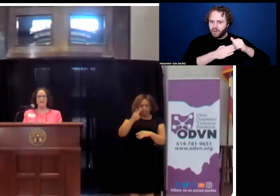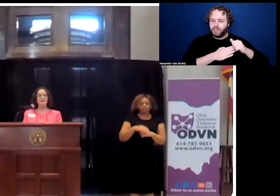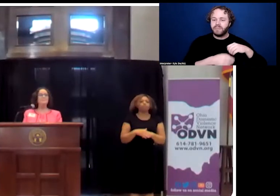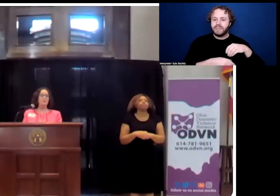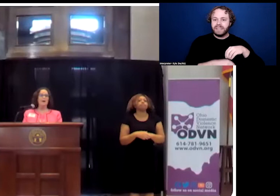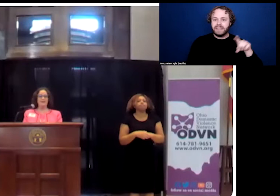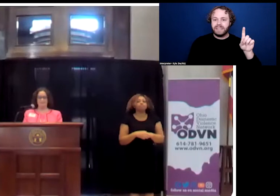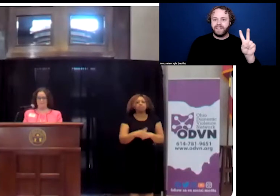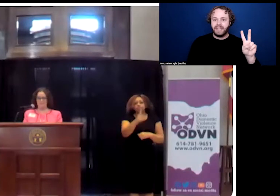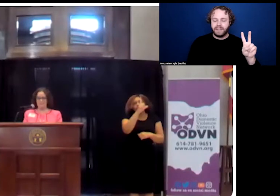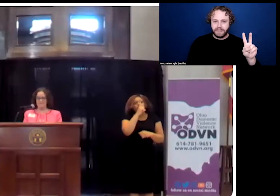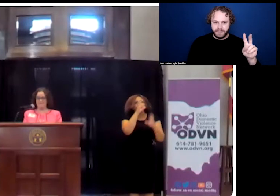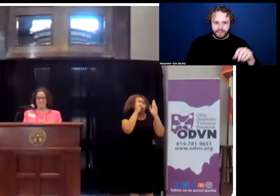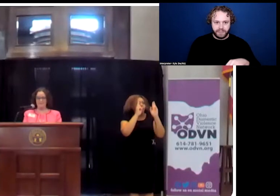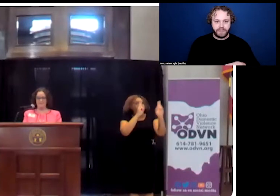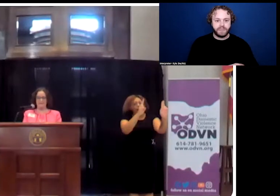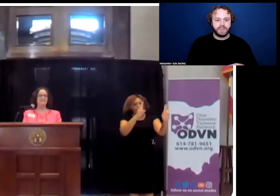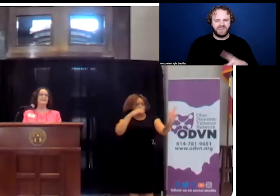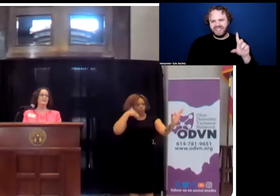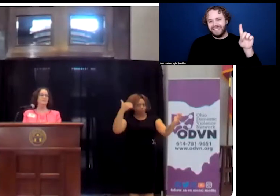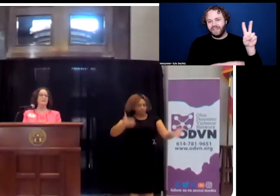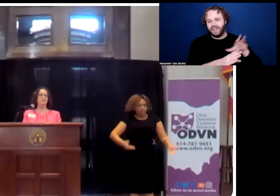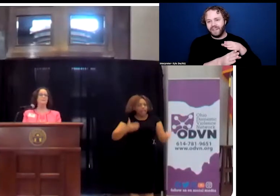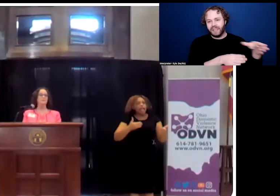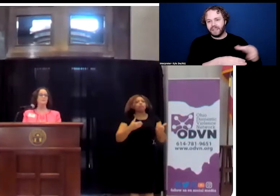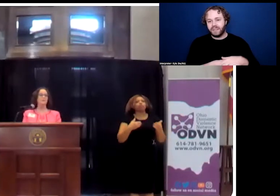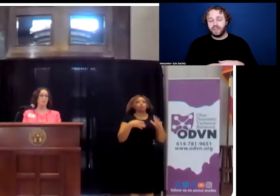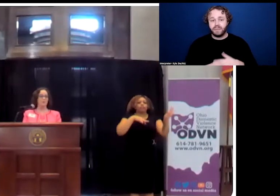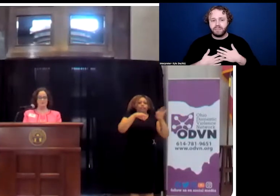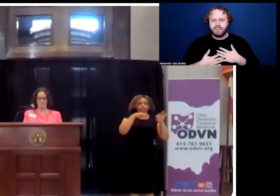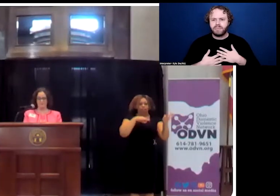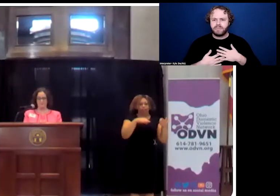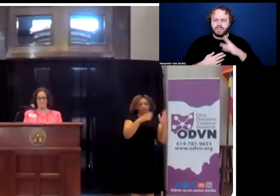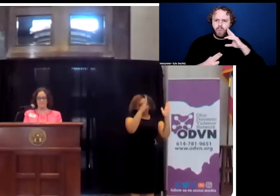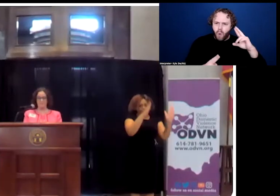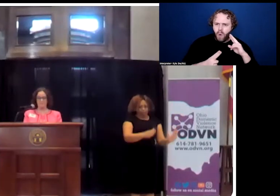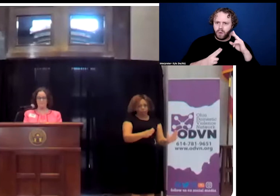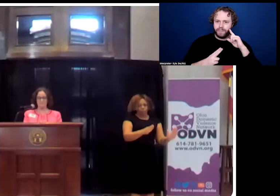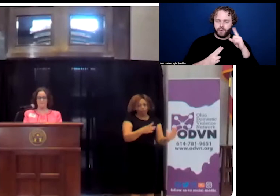I'm so honored to stand here today to tell you about our two award winners.